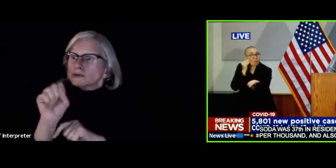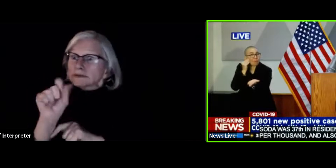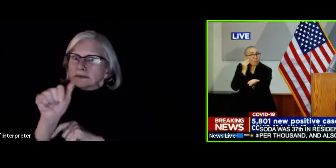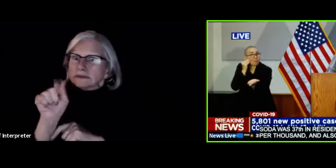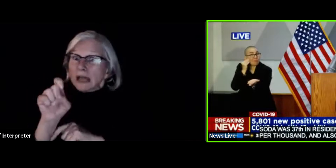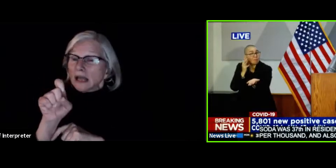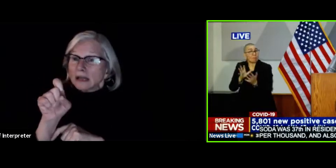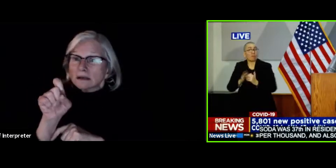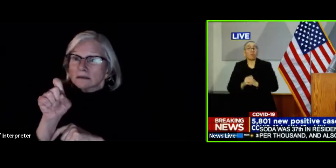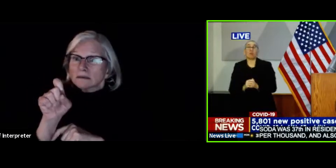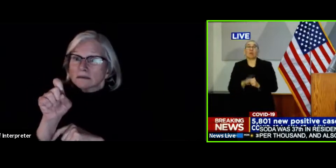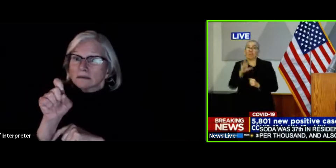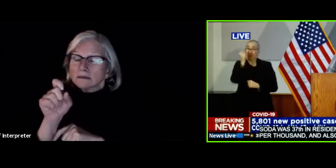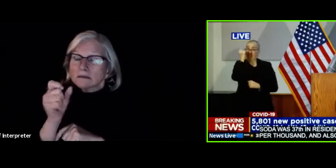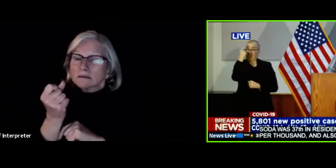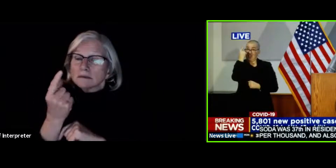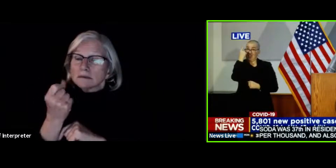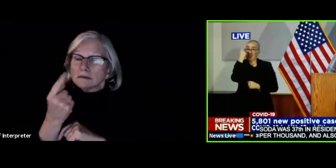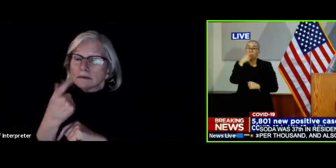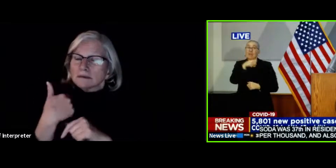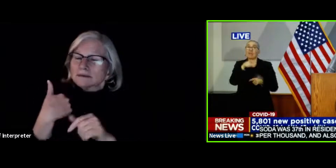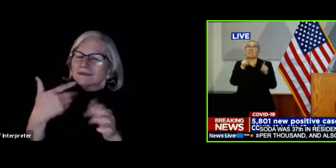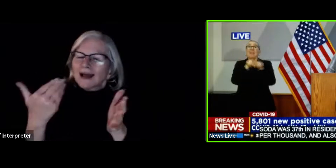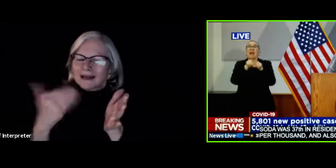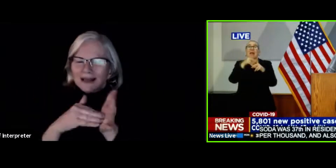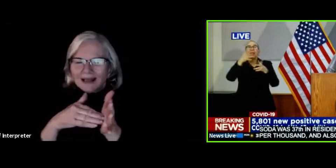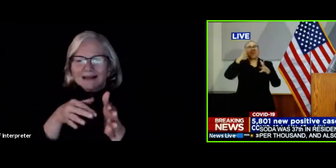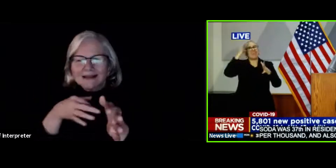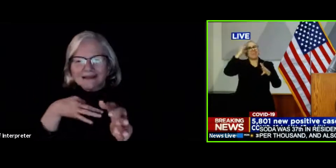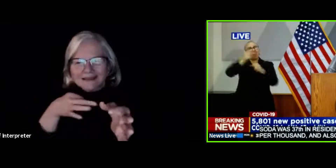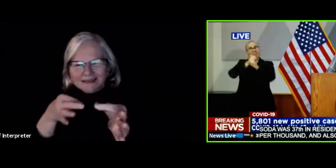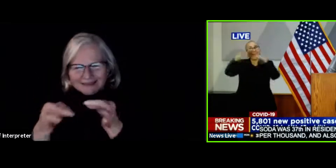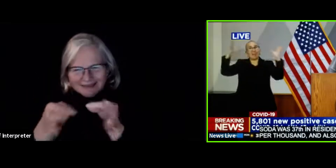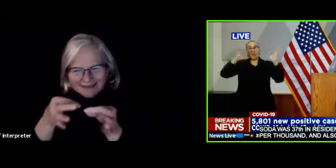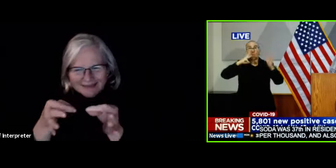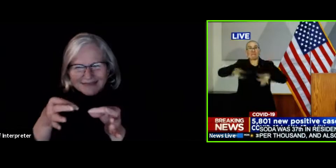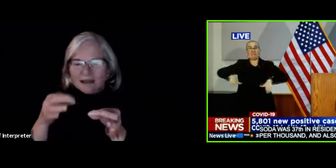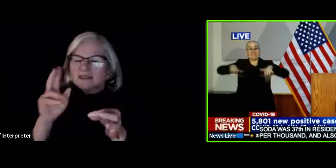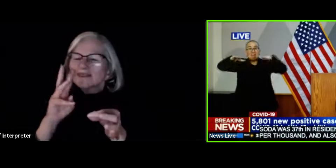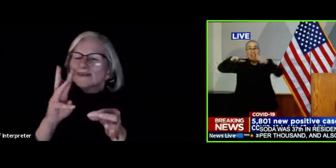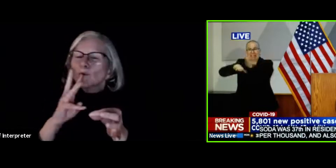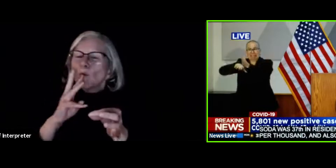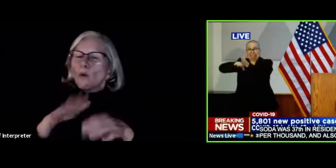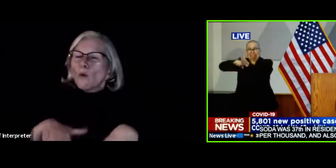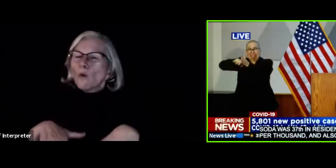THE WALL ONLY WORKS AS LONG AS THE WATER LEVELS DON'T RISE ABOVE IT AND THE WATER IS RISING TO SUCH A DEGREE